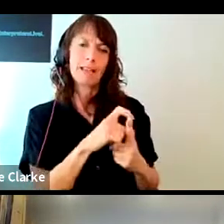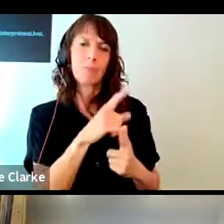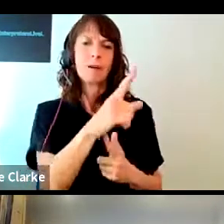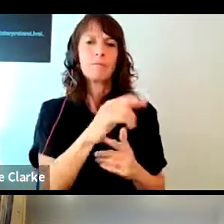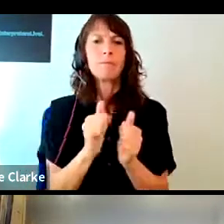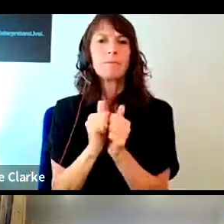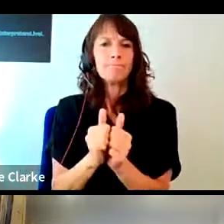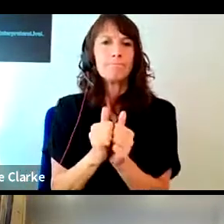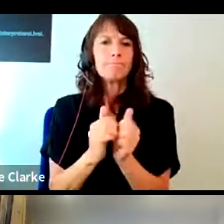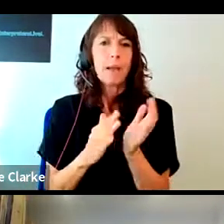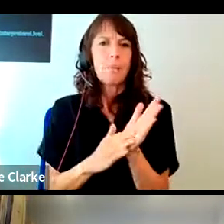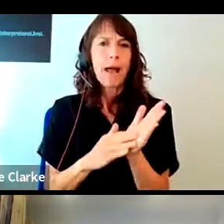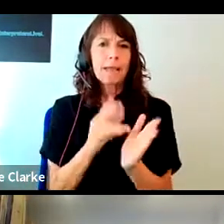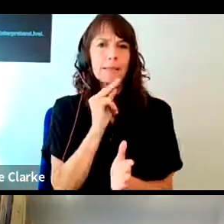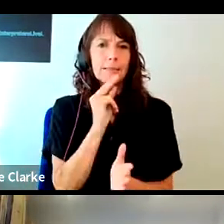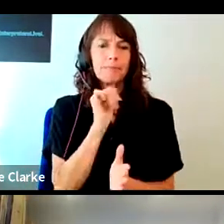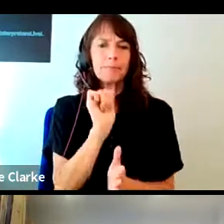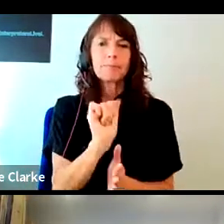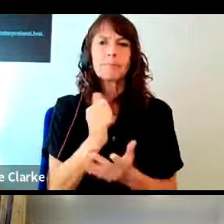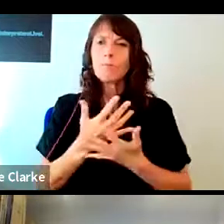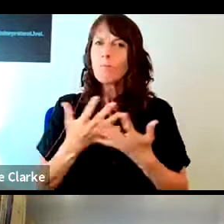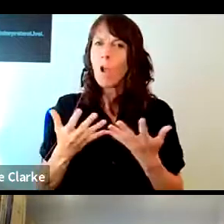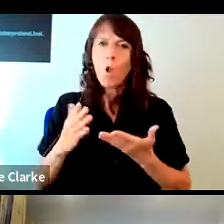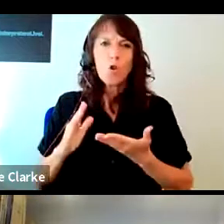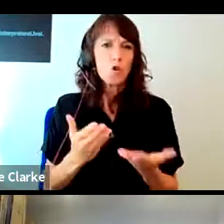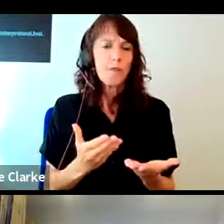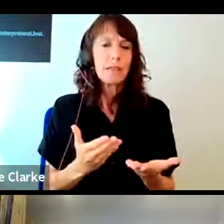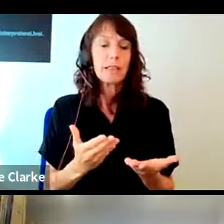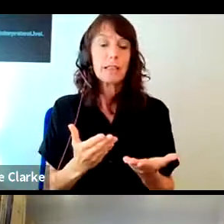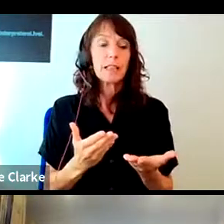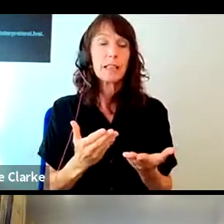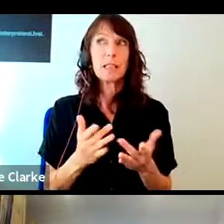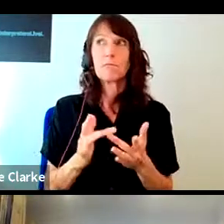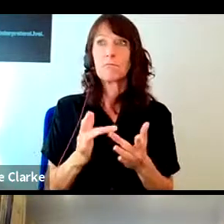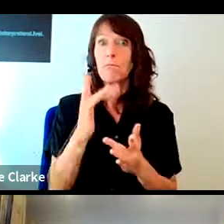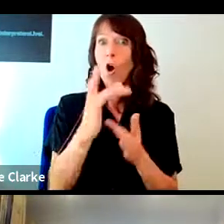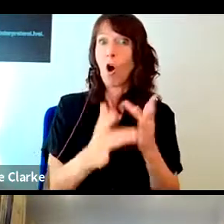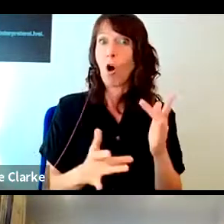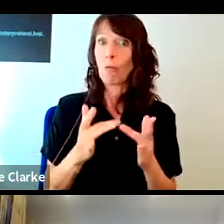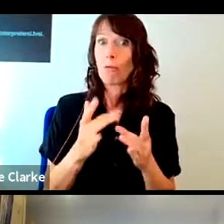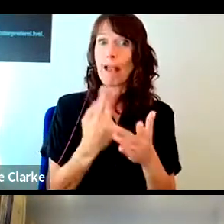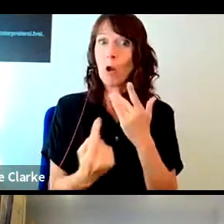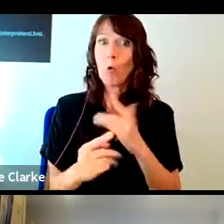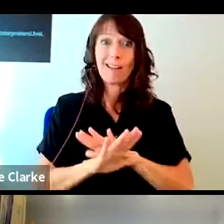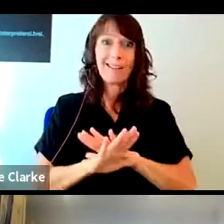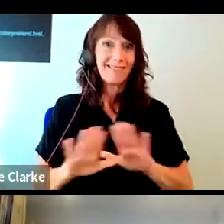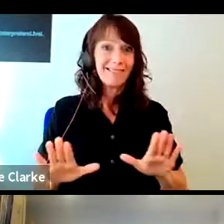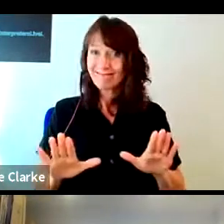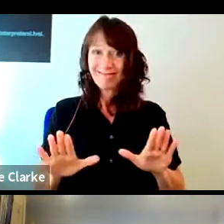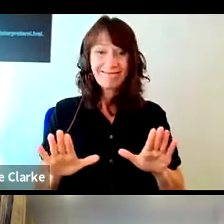as well as that a lot of services don't only live online. They often have a real world element